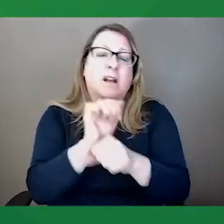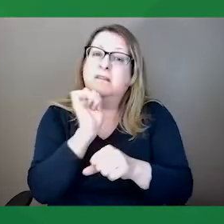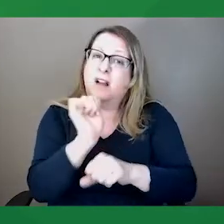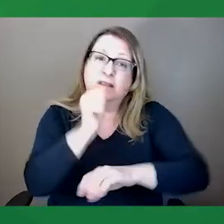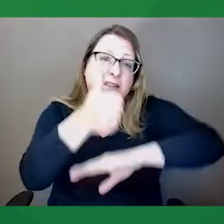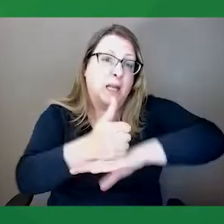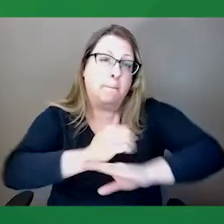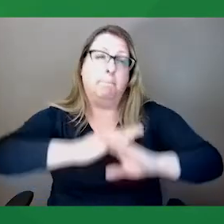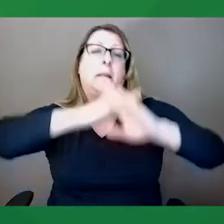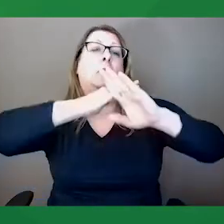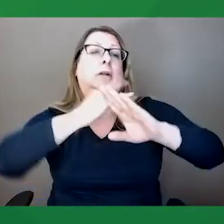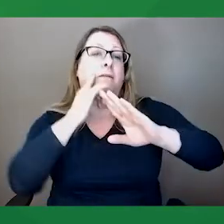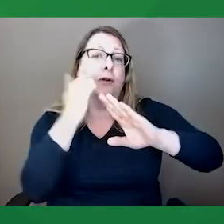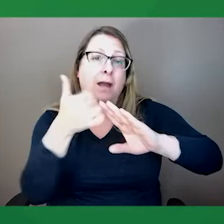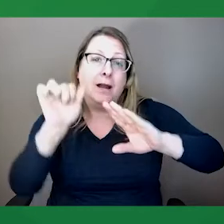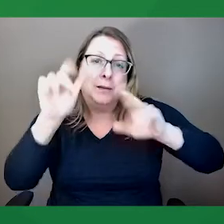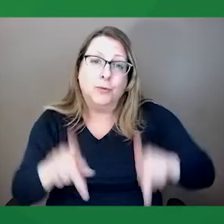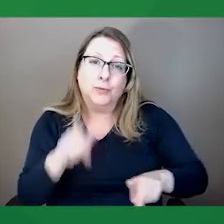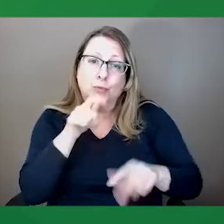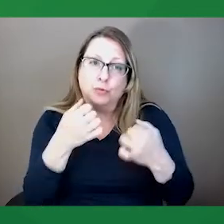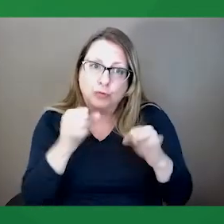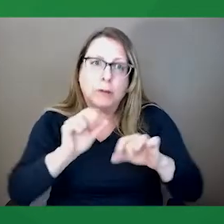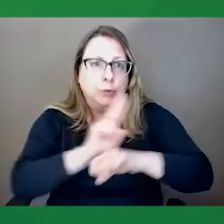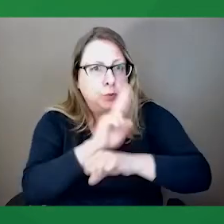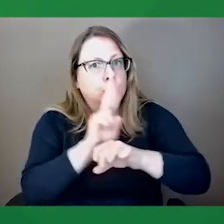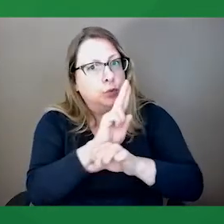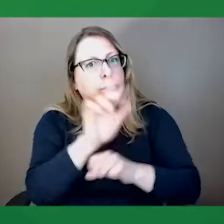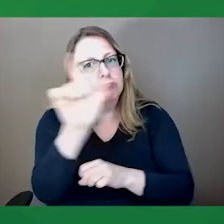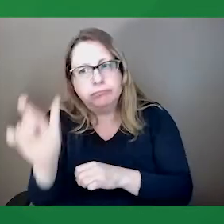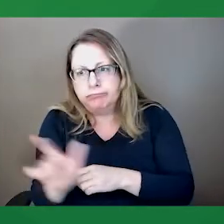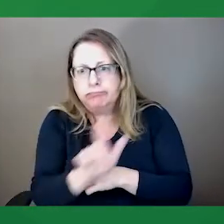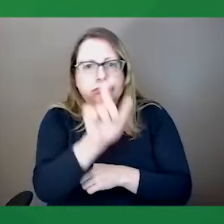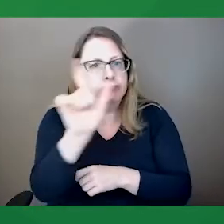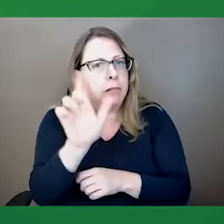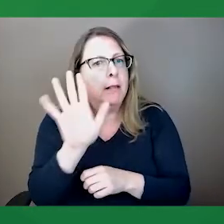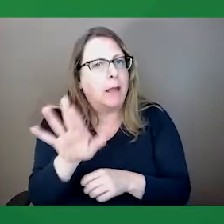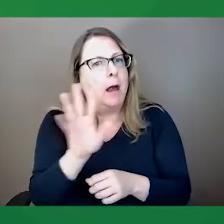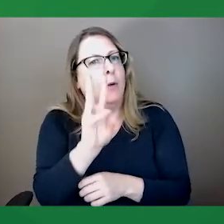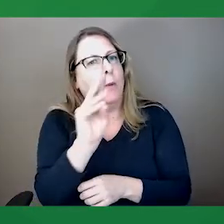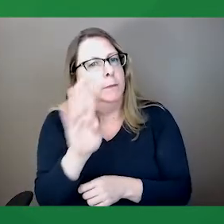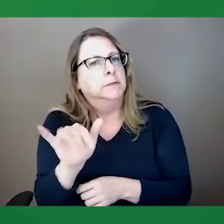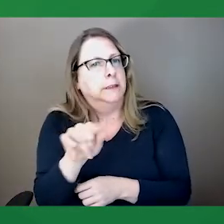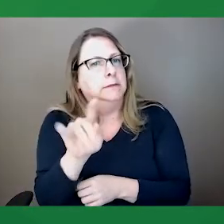that we do the best work that we can, so that we don't create barriers for anyone that is trying to use this website.